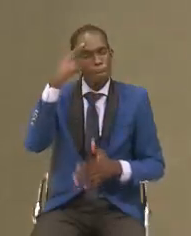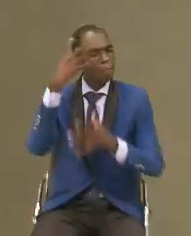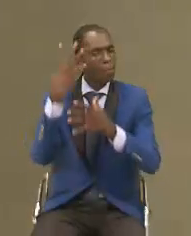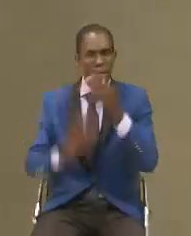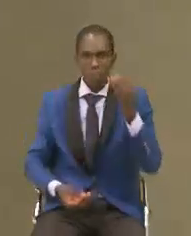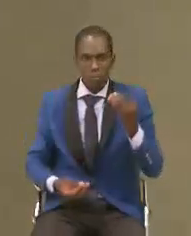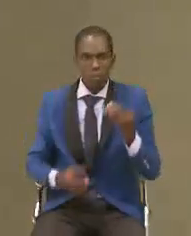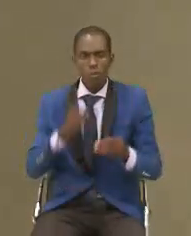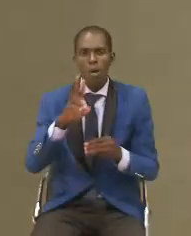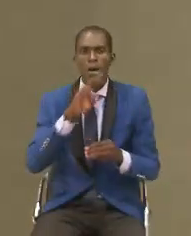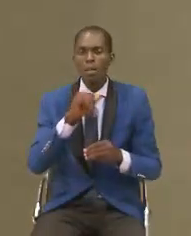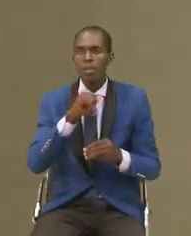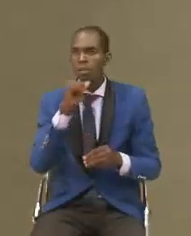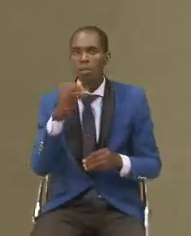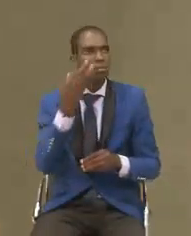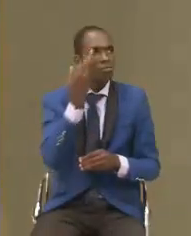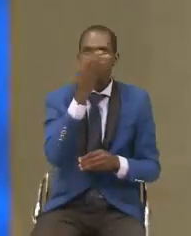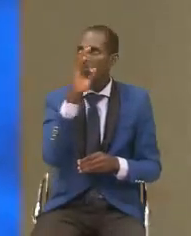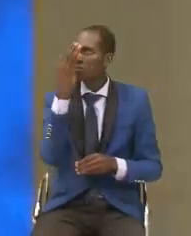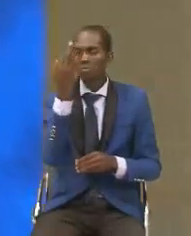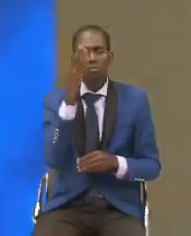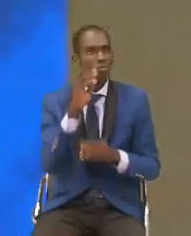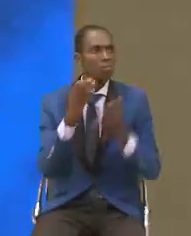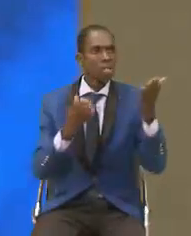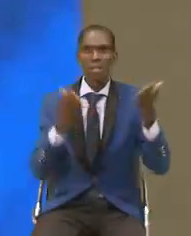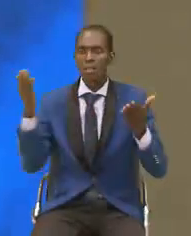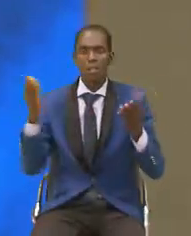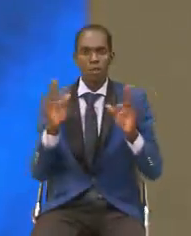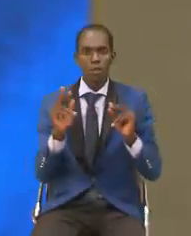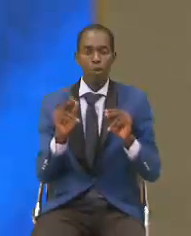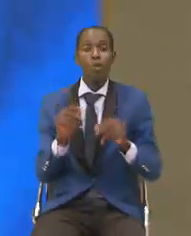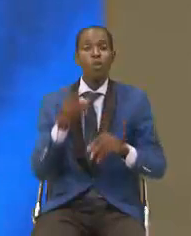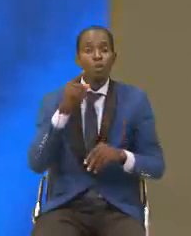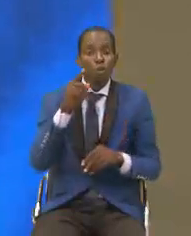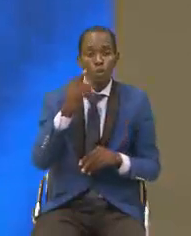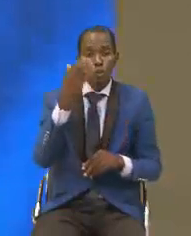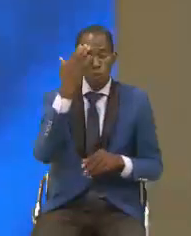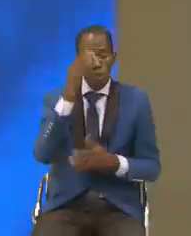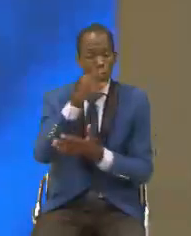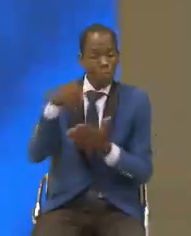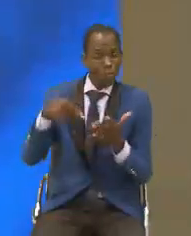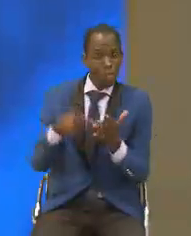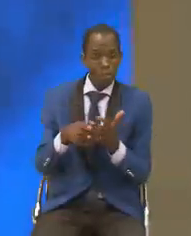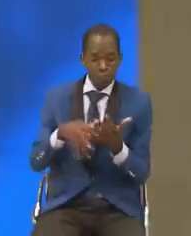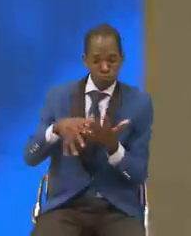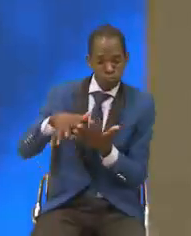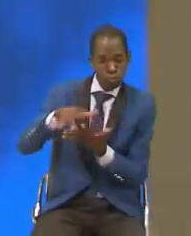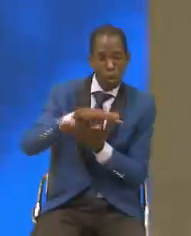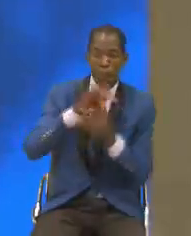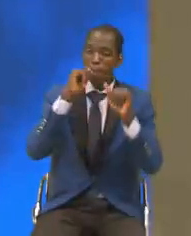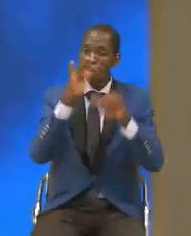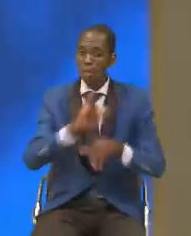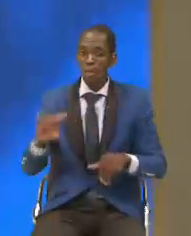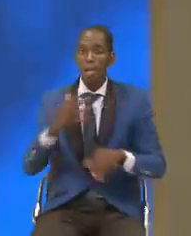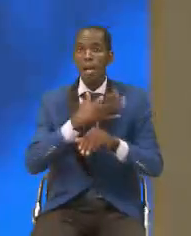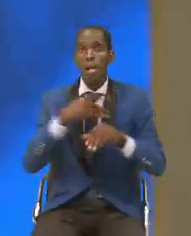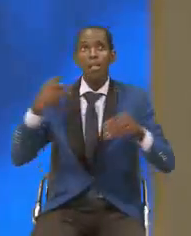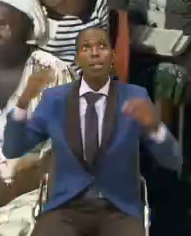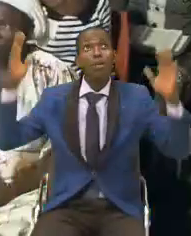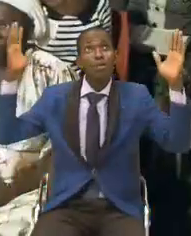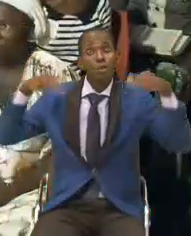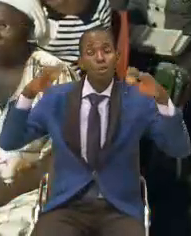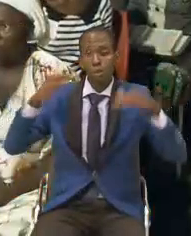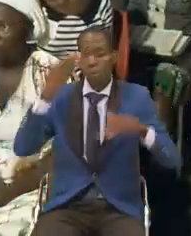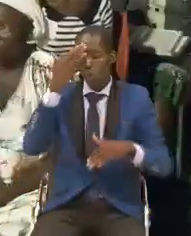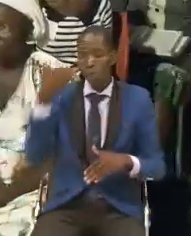mine you are not absent-minded you're not looking here right there you know that this blessing and